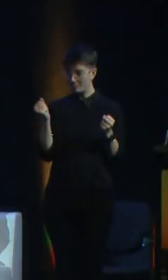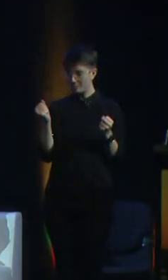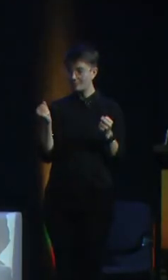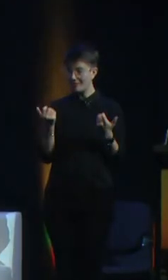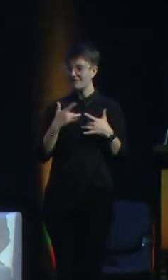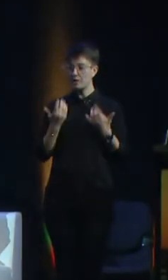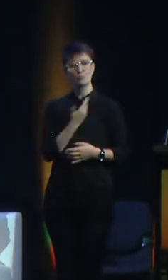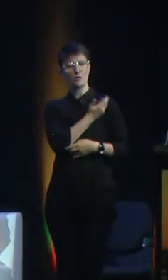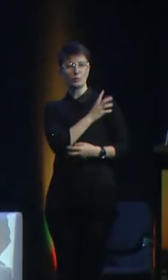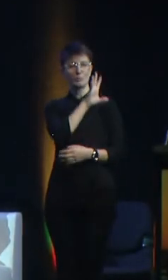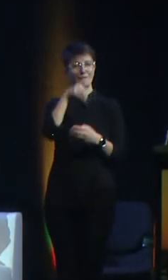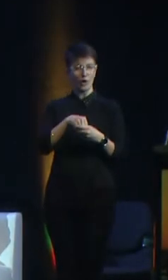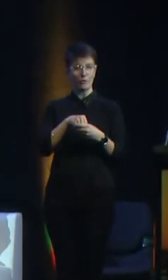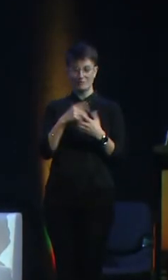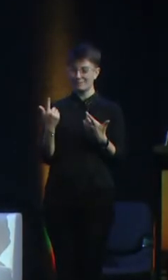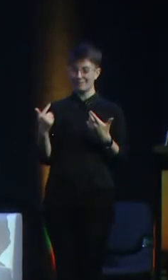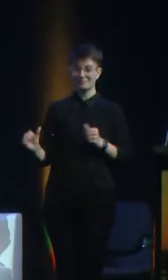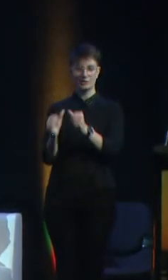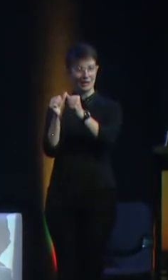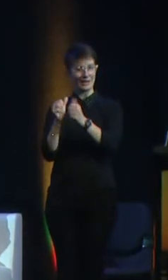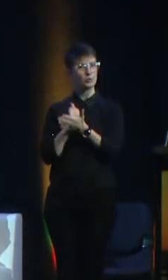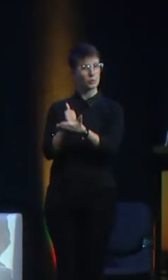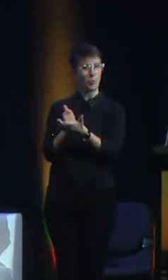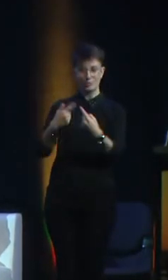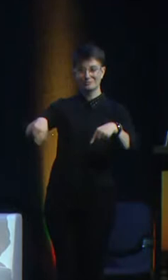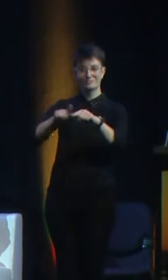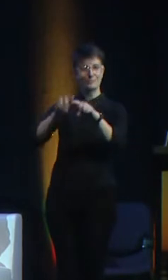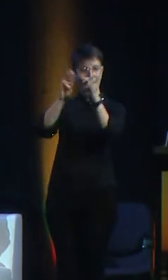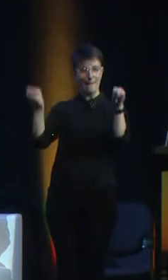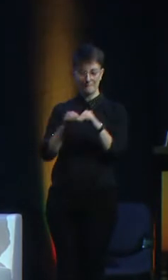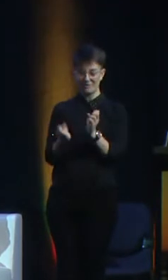of their transition planning. So the roadmap has been giving an opportunity for the Taranaki